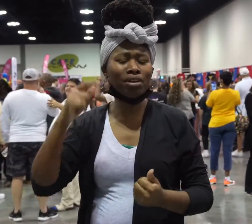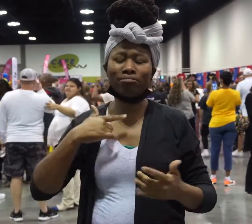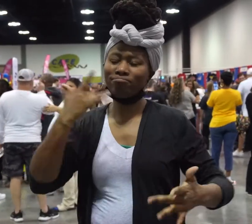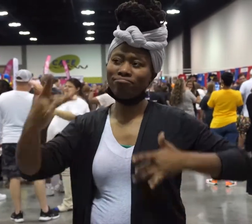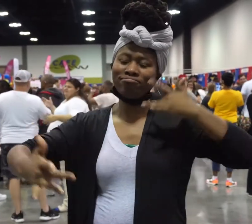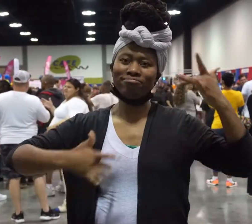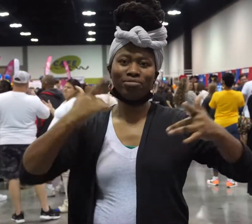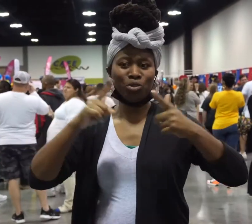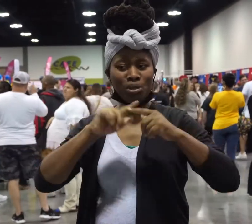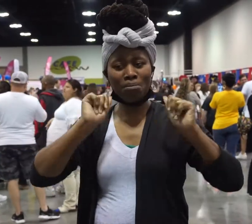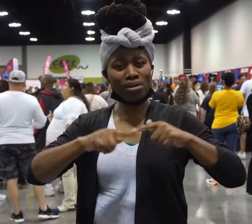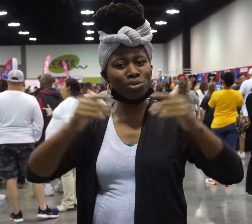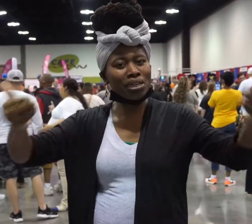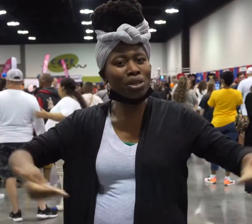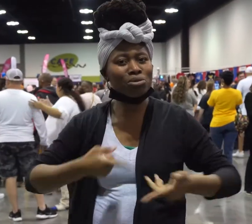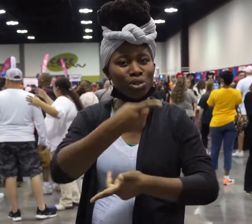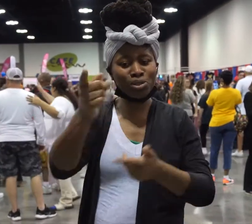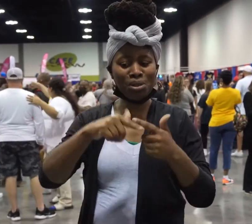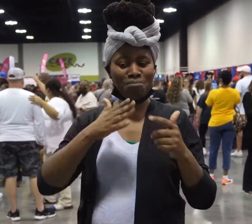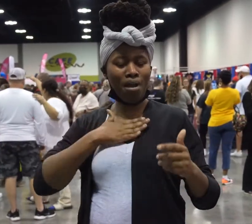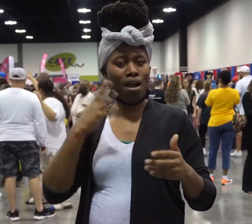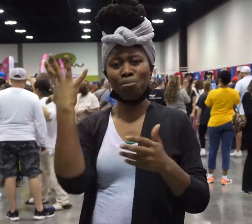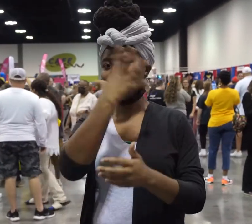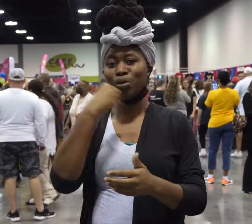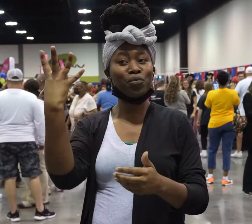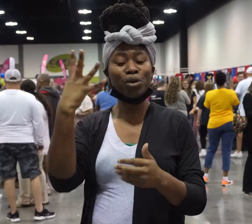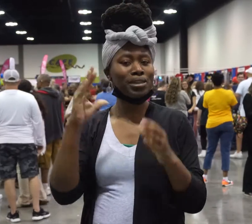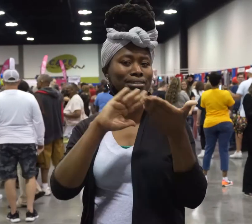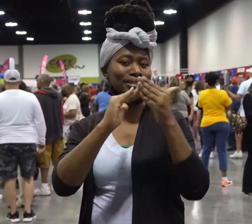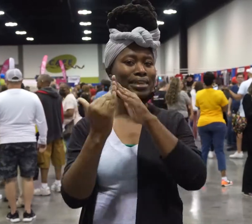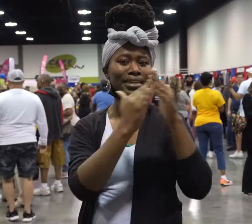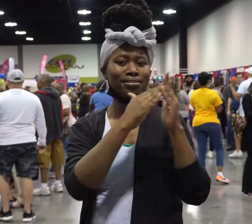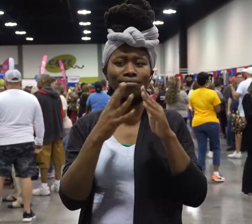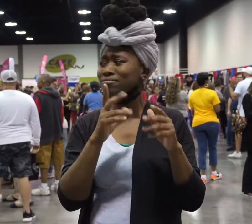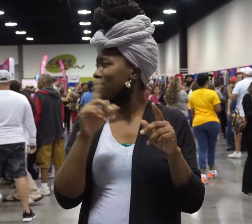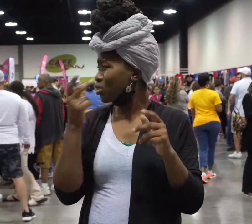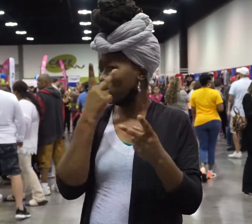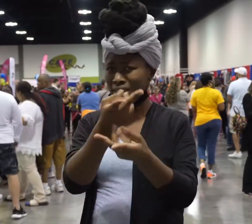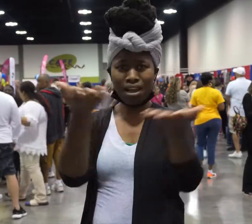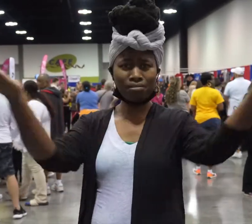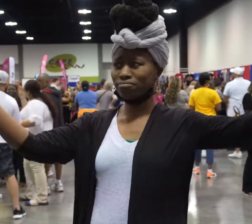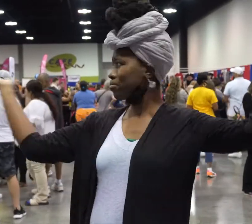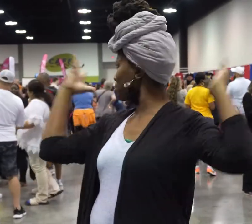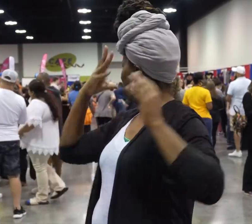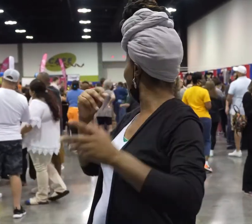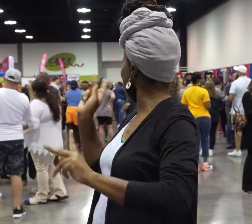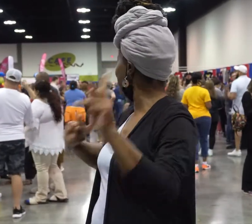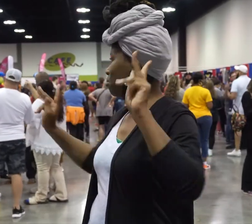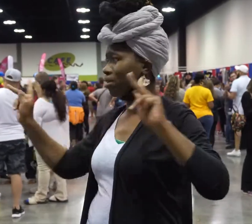I'm so delighted to welcome you to our beautiful city, Atlanta. You can see beautiful people here.